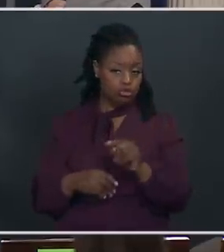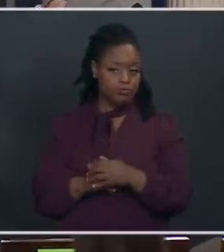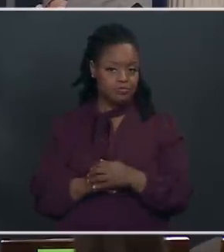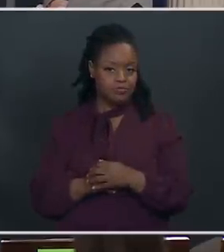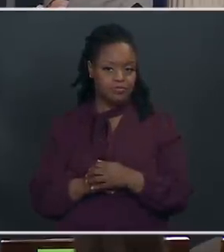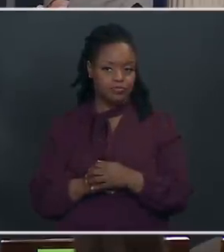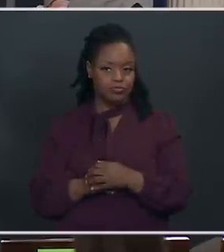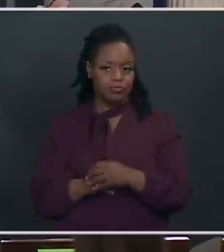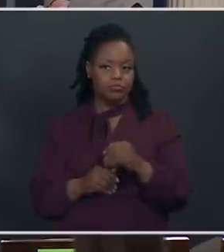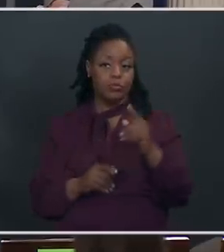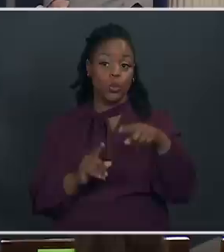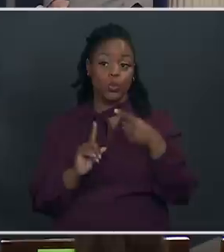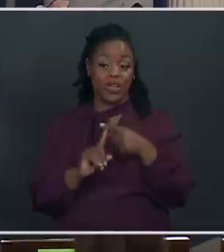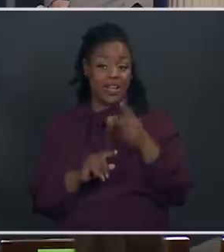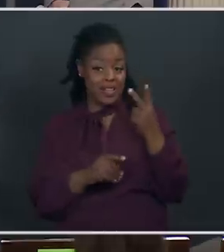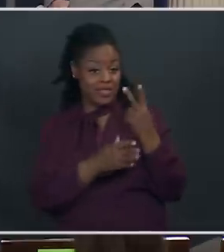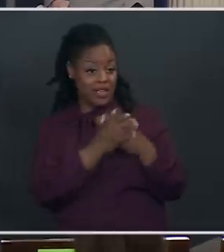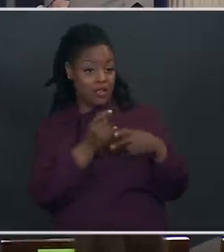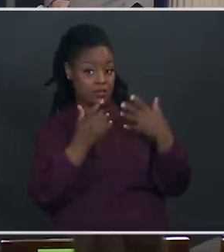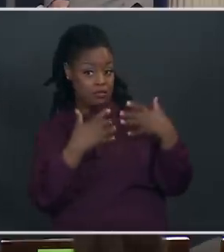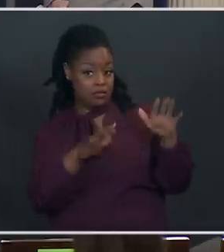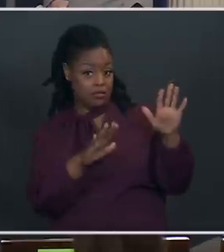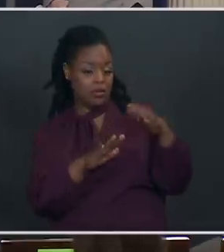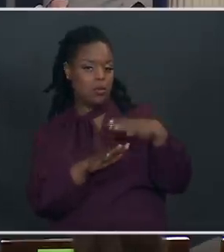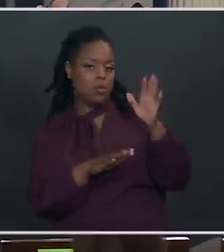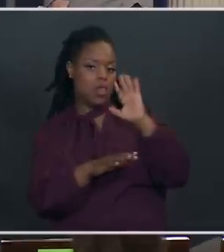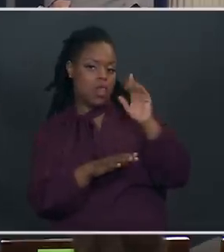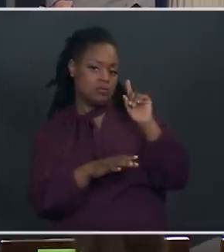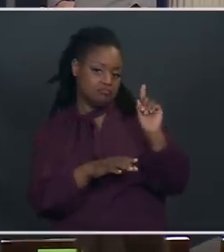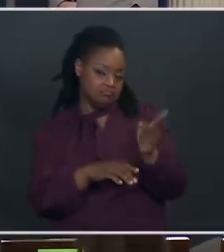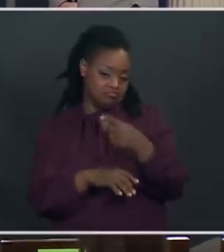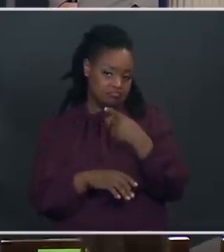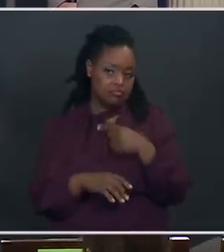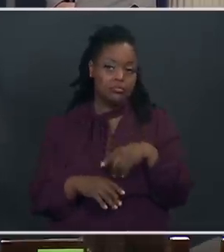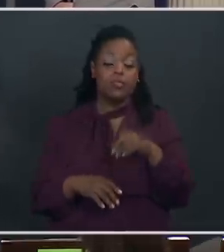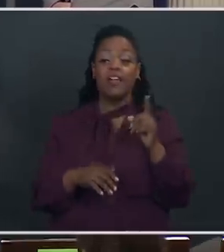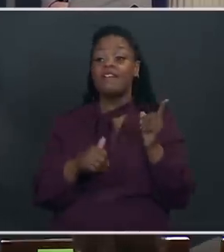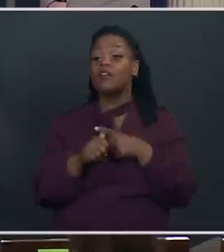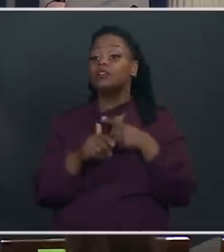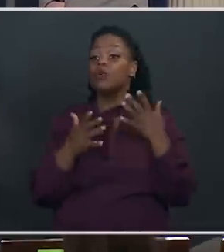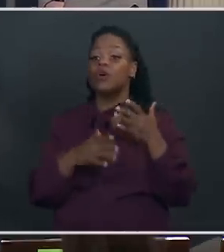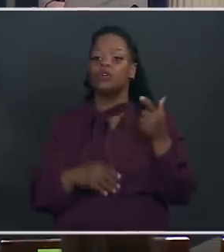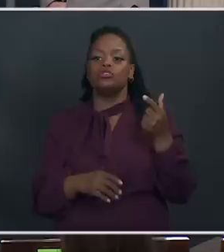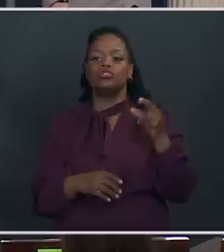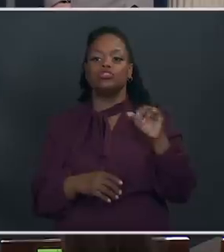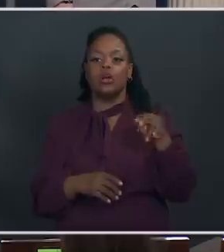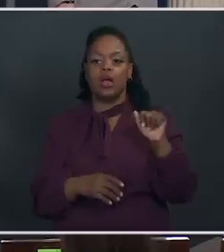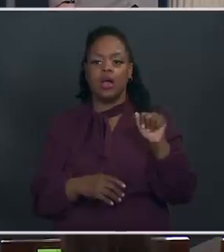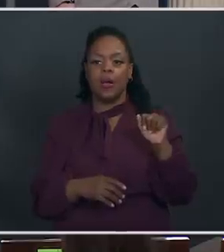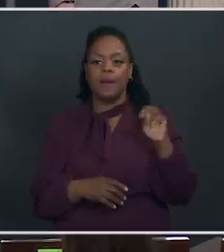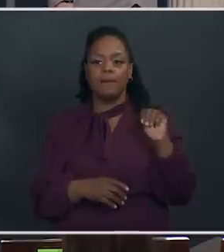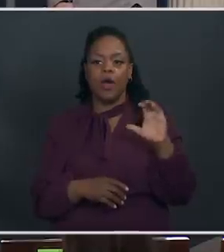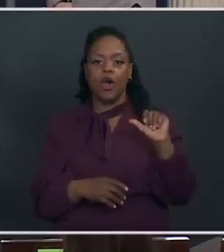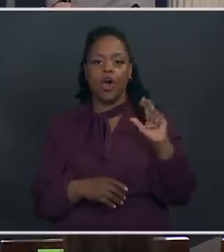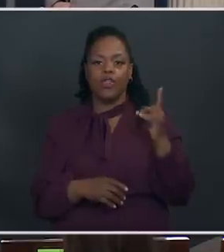when they have to go: National Climate Advisor Gina McCarthy and Special Presidential Envoy for Climate -- and my former boss --